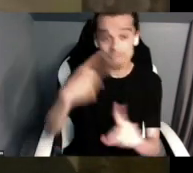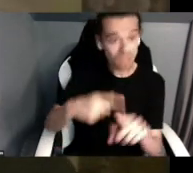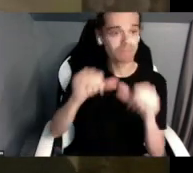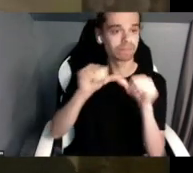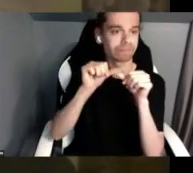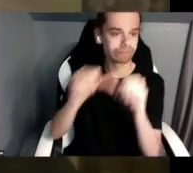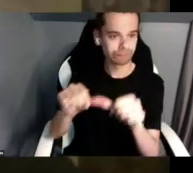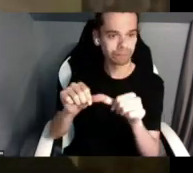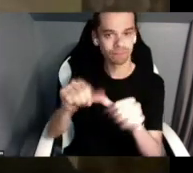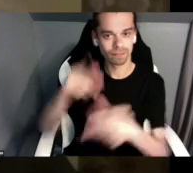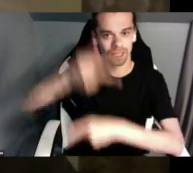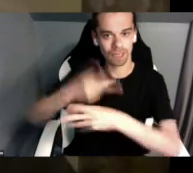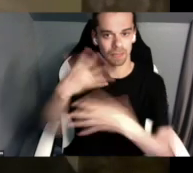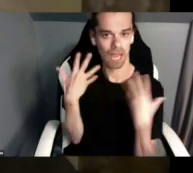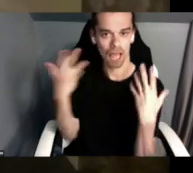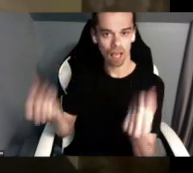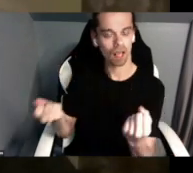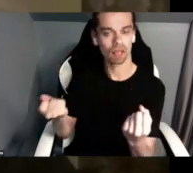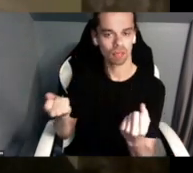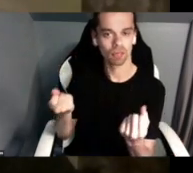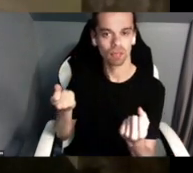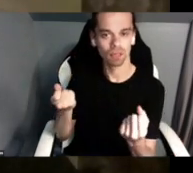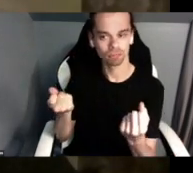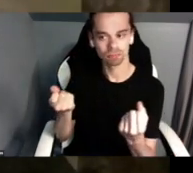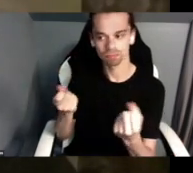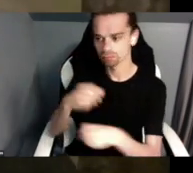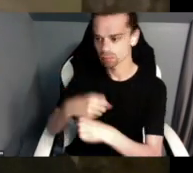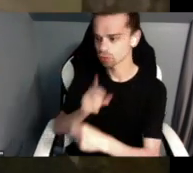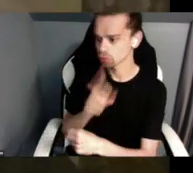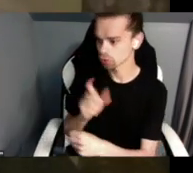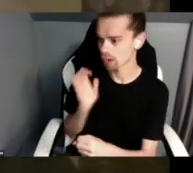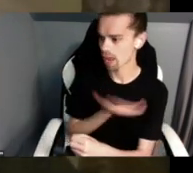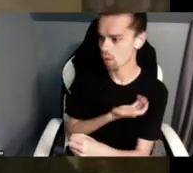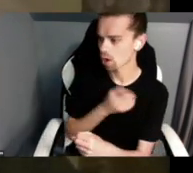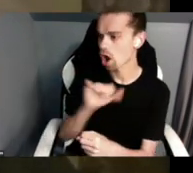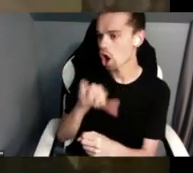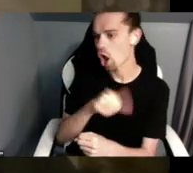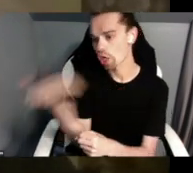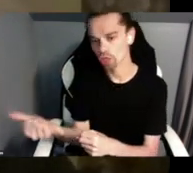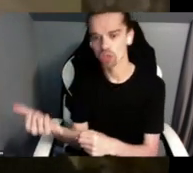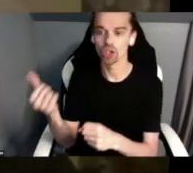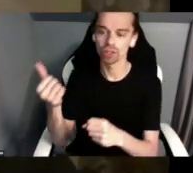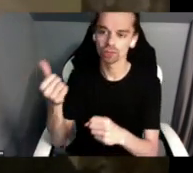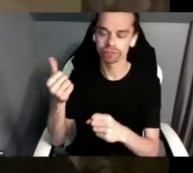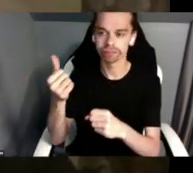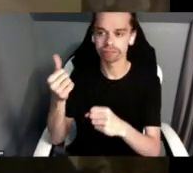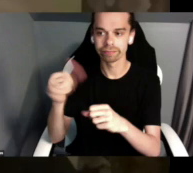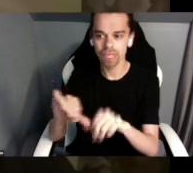ensuring that our siblings and institutions are receiving the services they need and